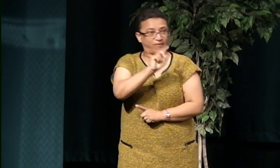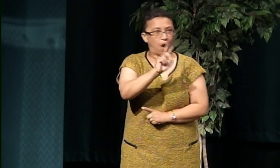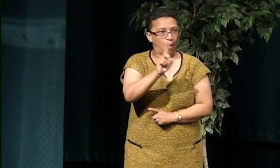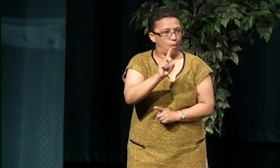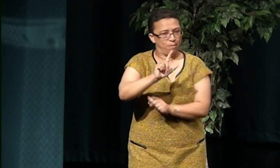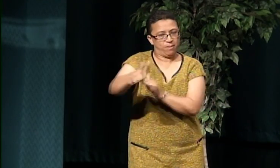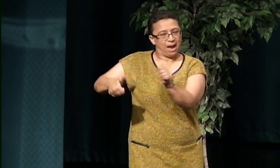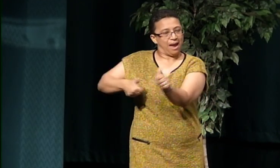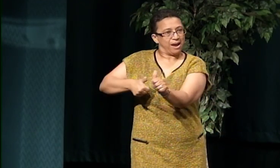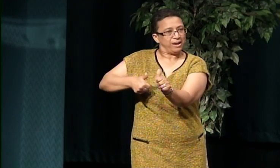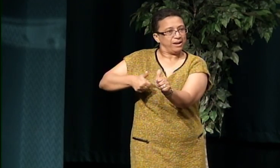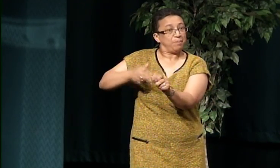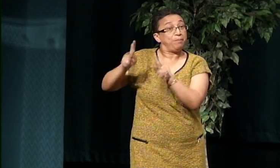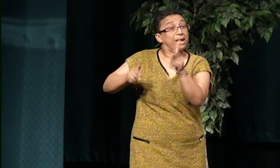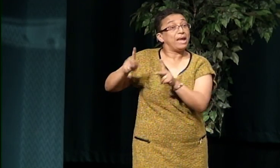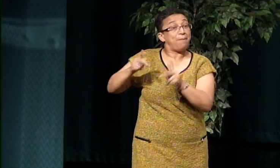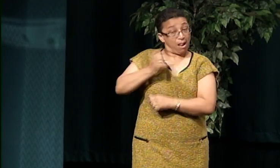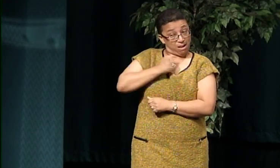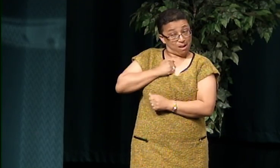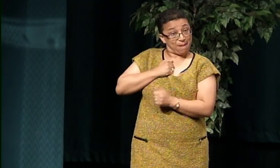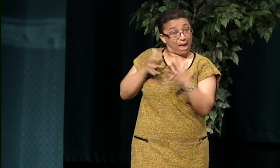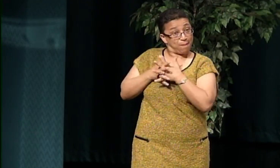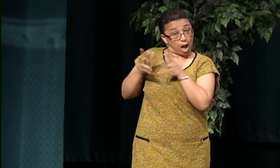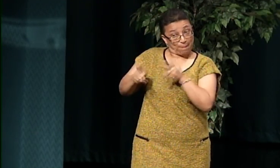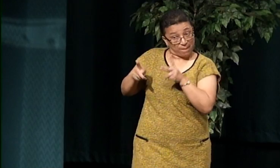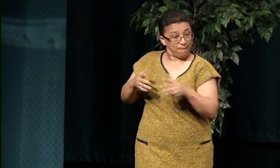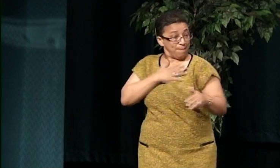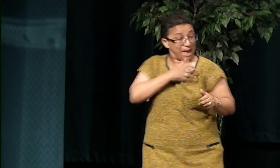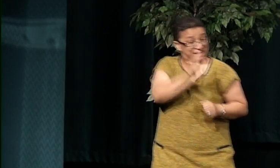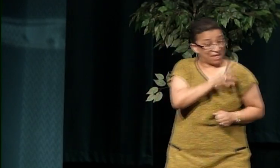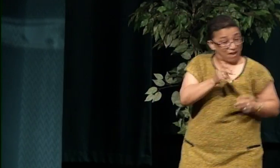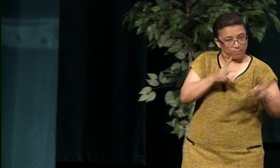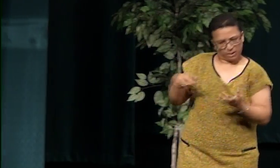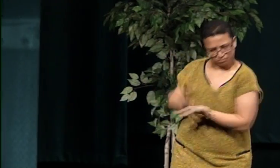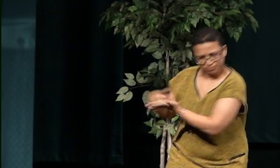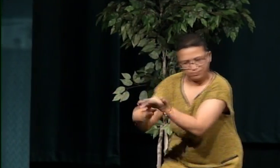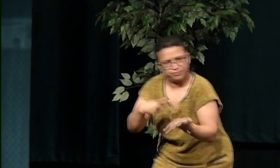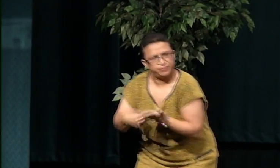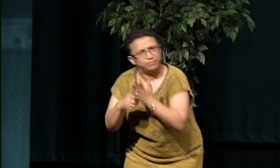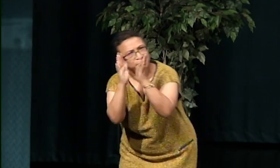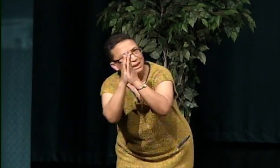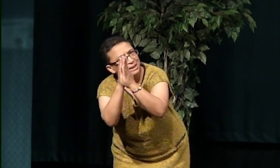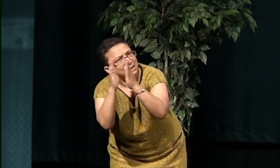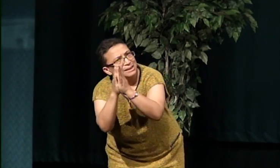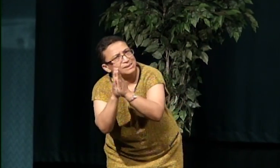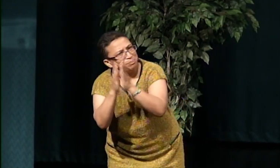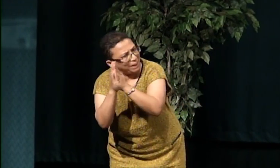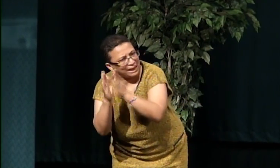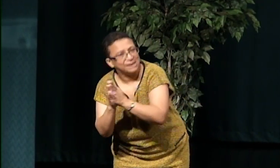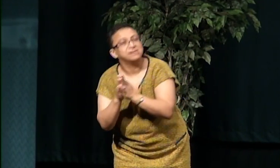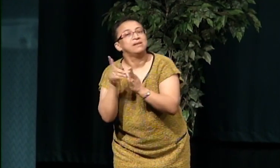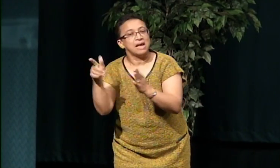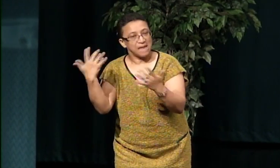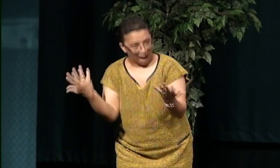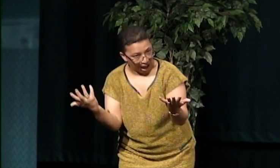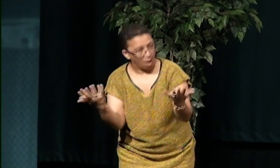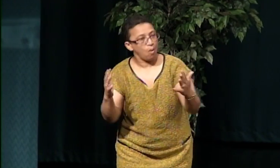But they're not the ones who really take action. It's the people. It's the grassroots.